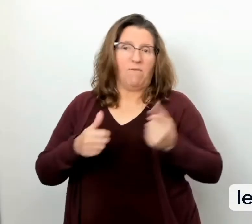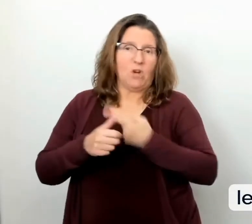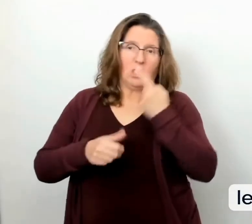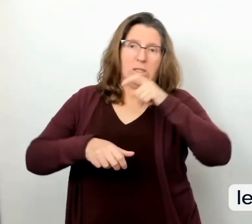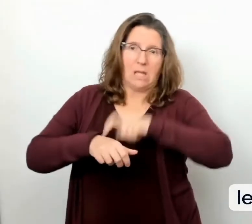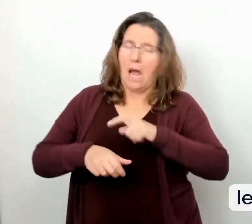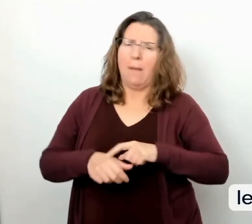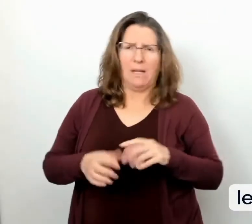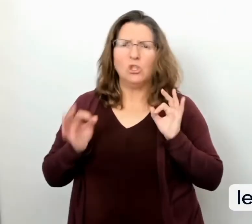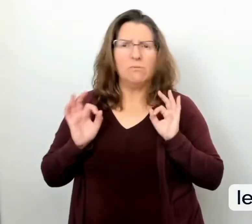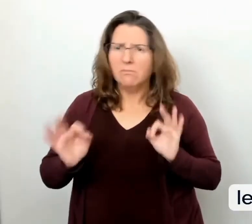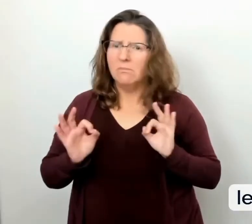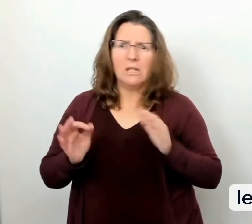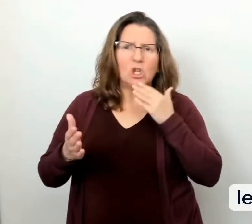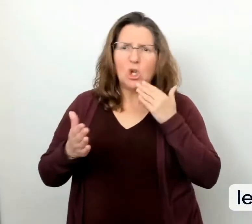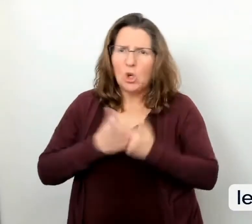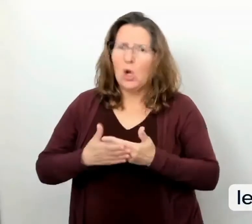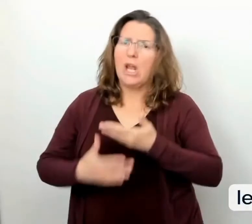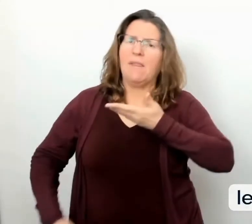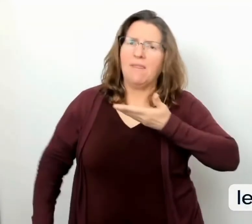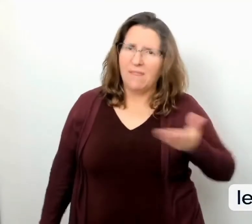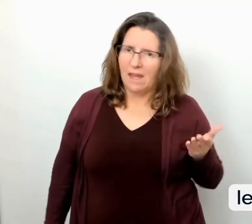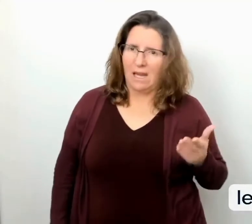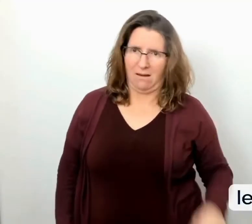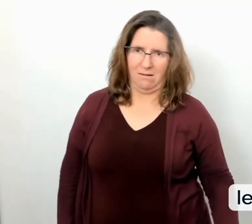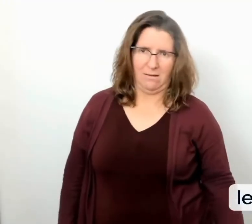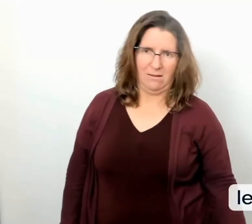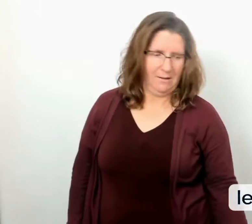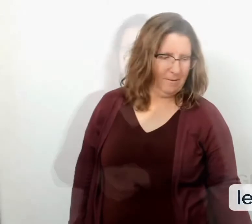as something to celebrate - it's a good thing!